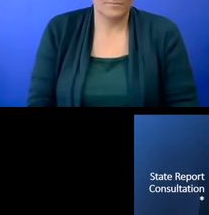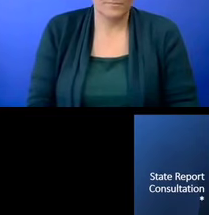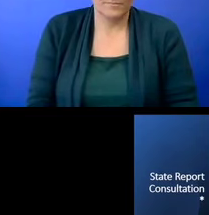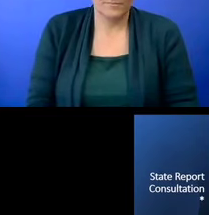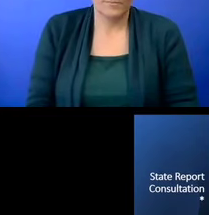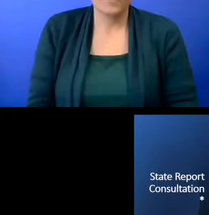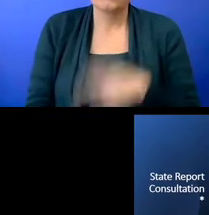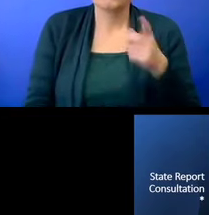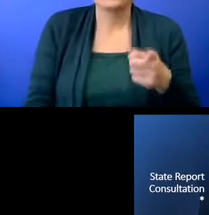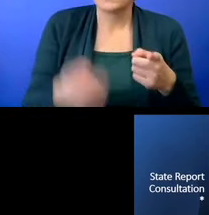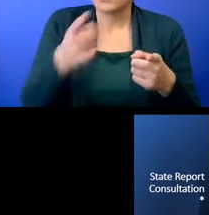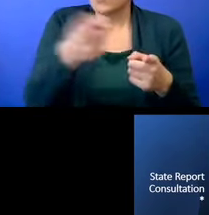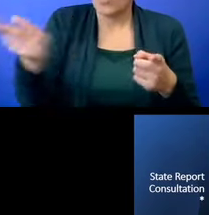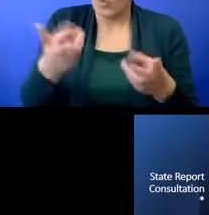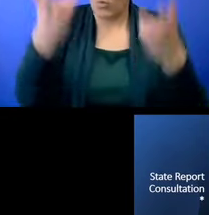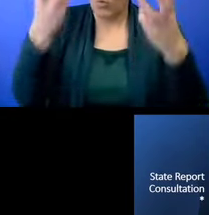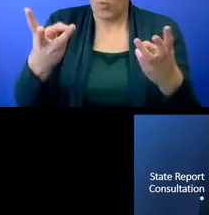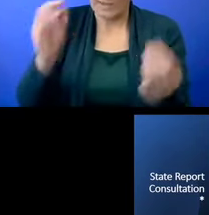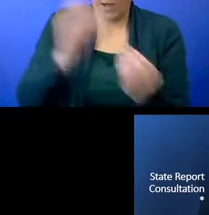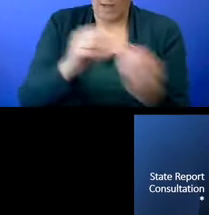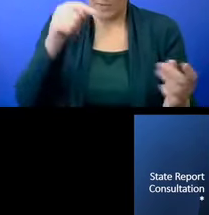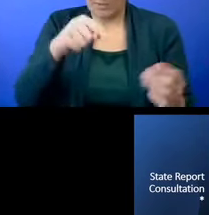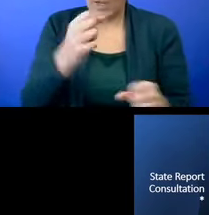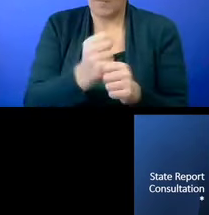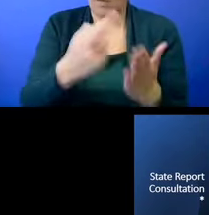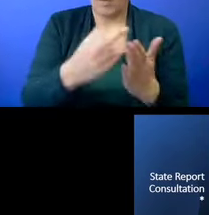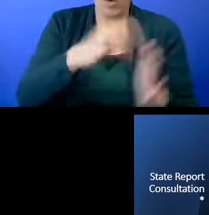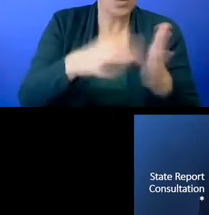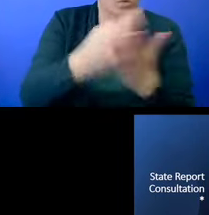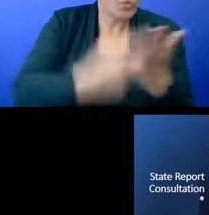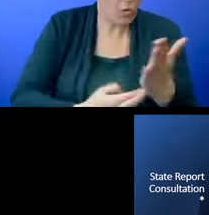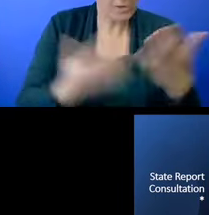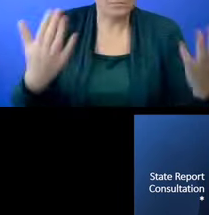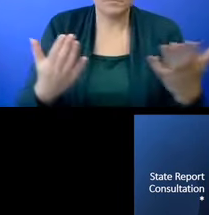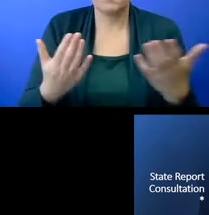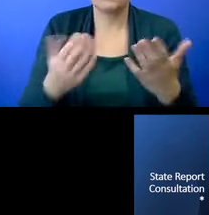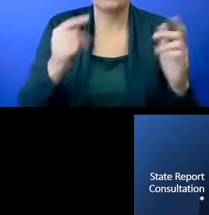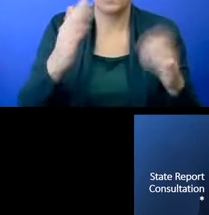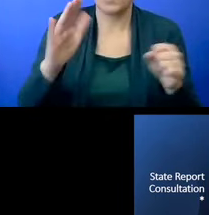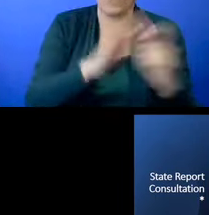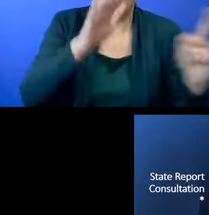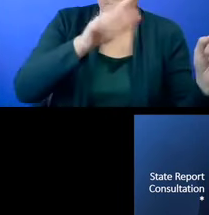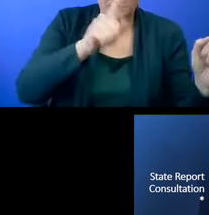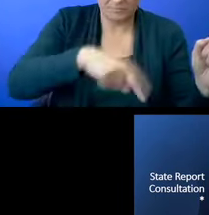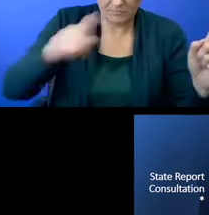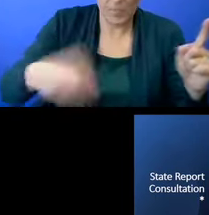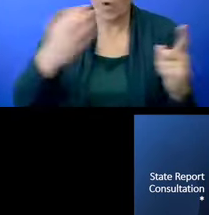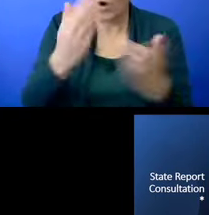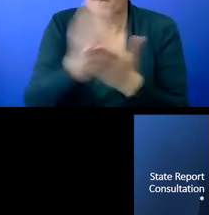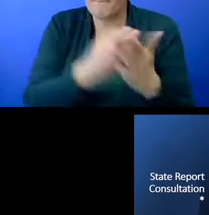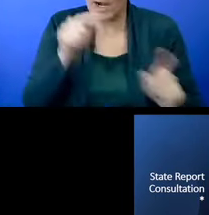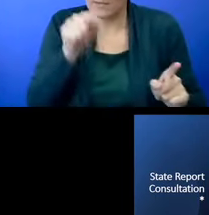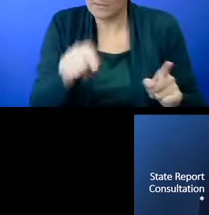If you want to make a comment on the State report, either in part or in full, you can do that in two ways.